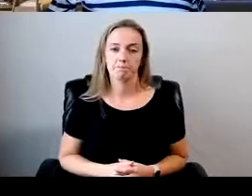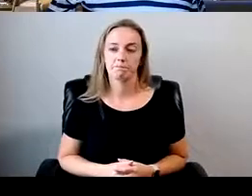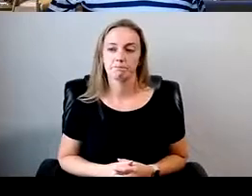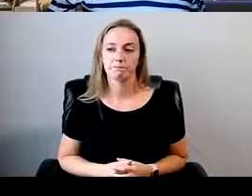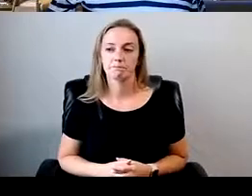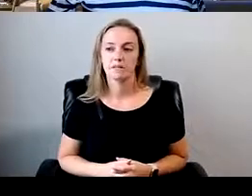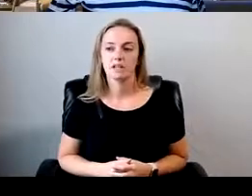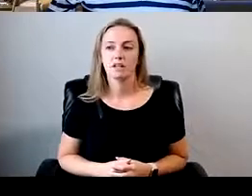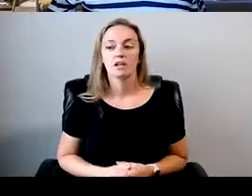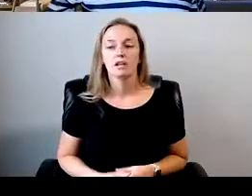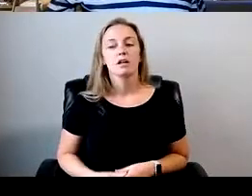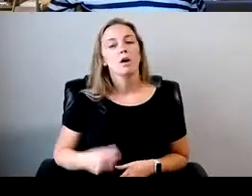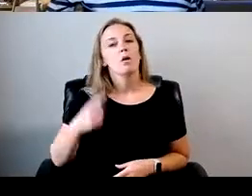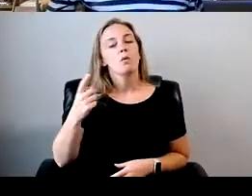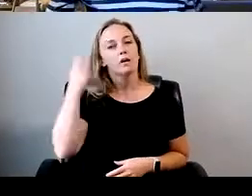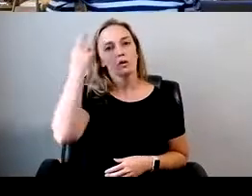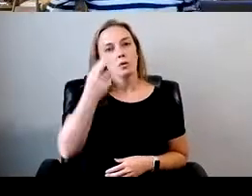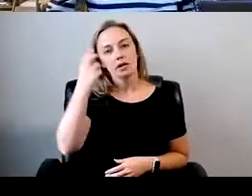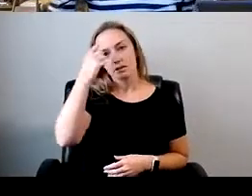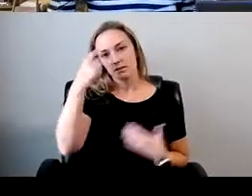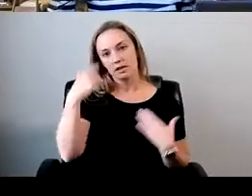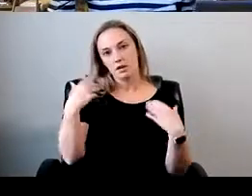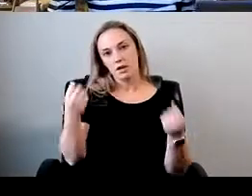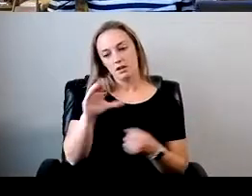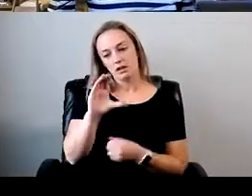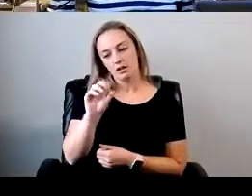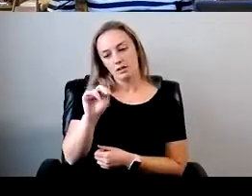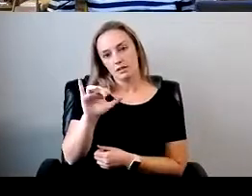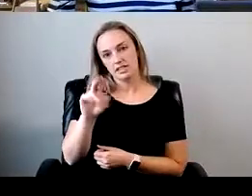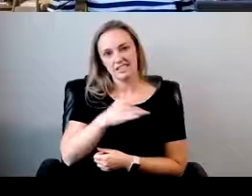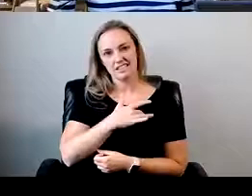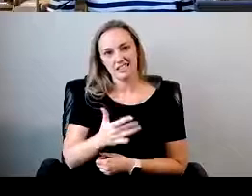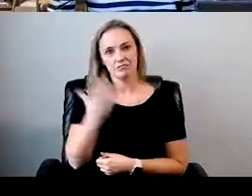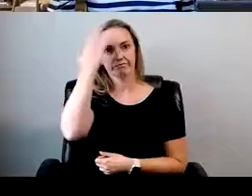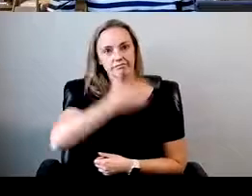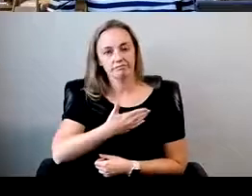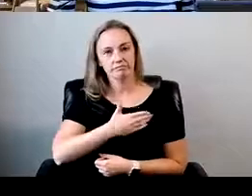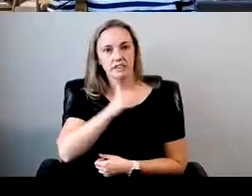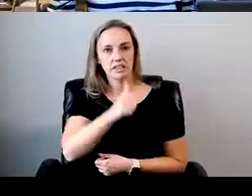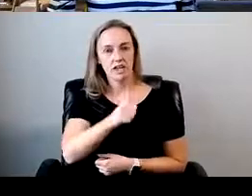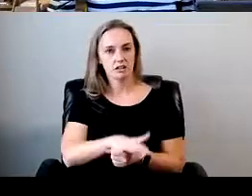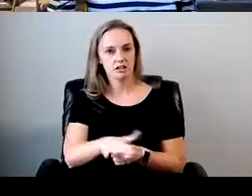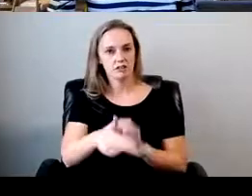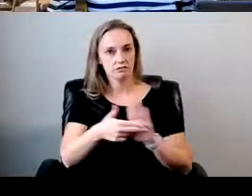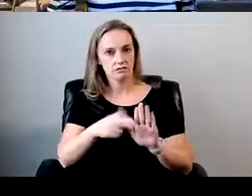So one of the way reasons that mental health conditions have been overlooked and underdiagnosed, and one of the reasons that people aren't getting